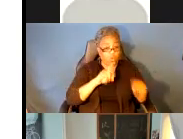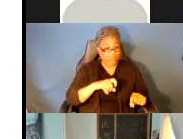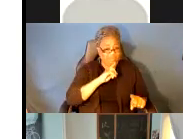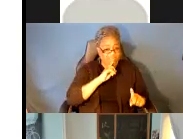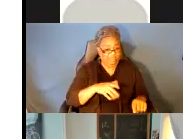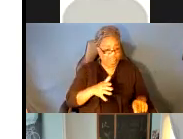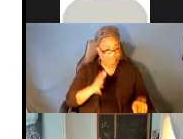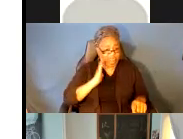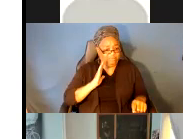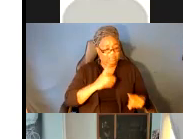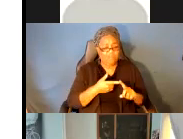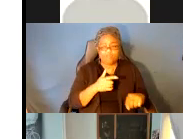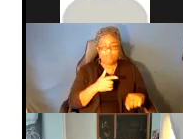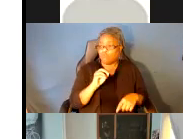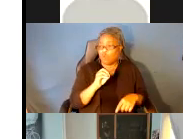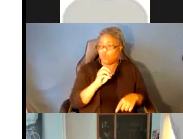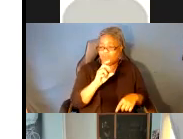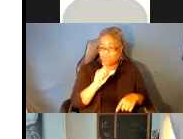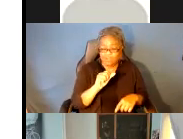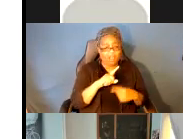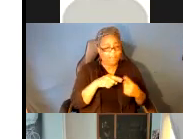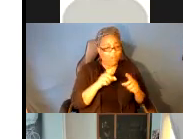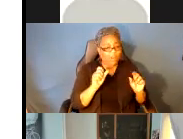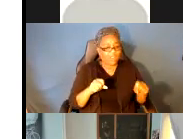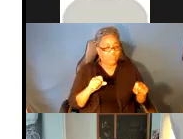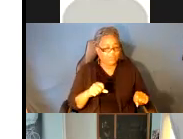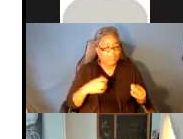from Rosa about eligibility of space.